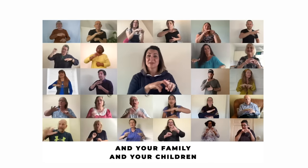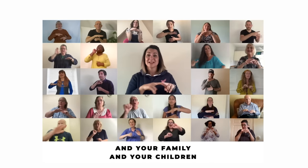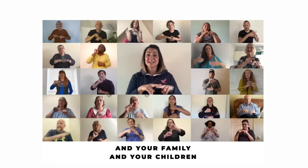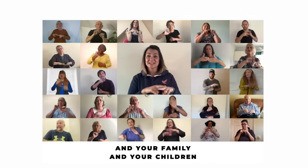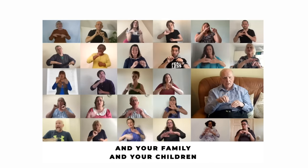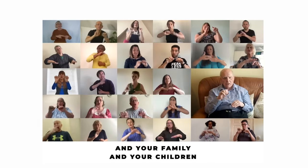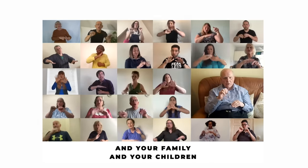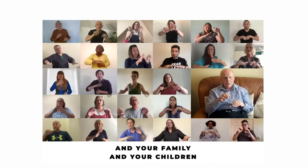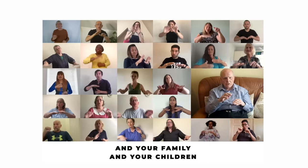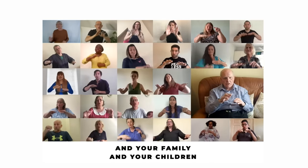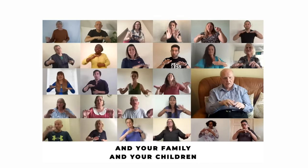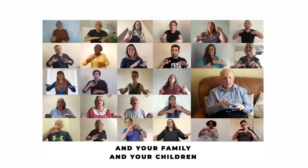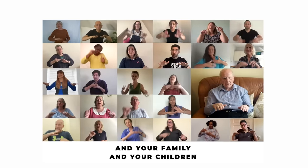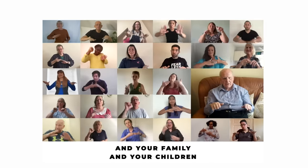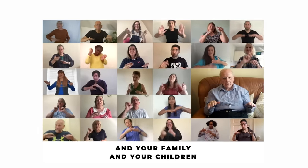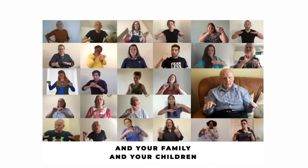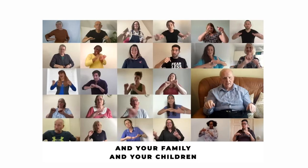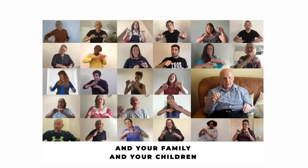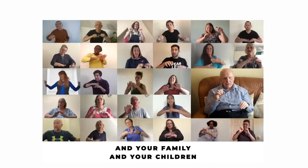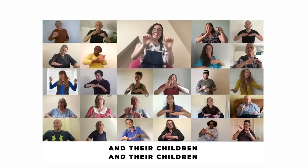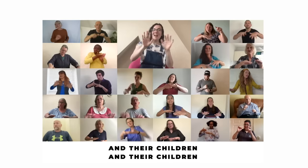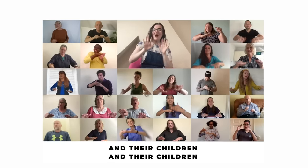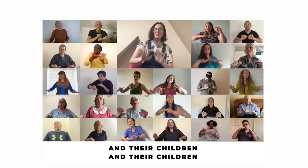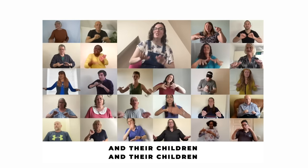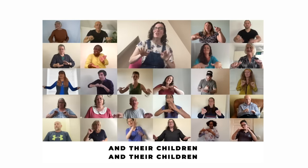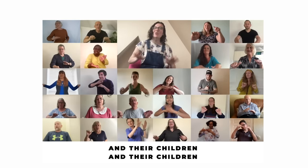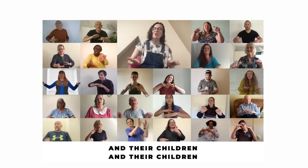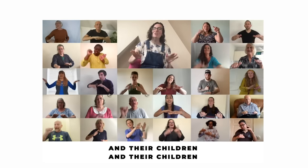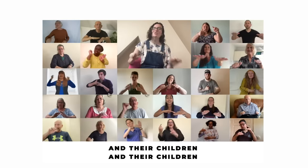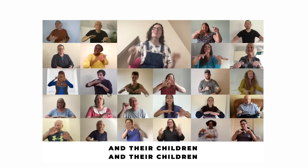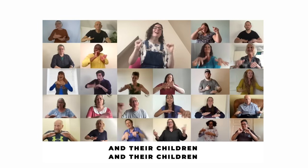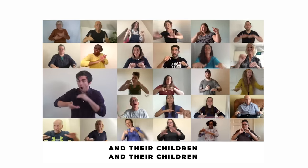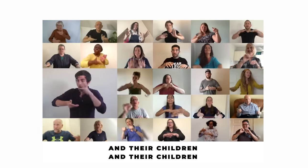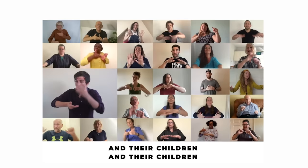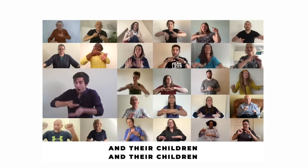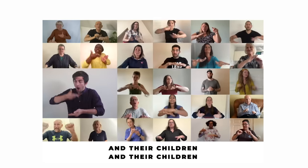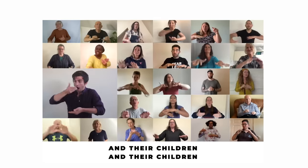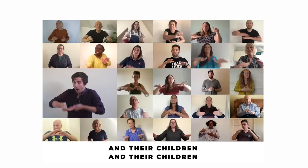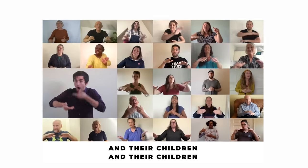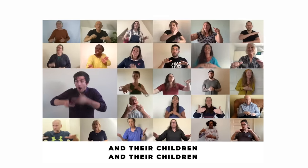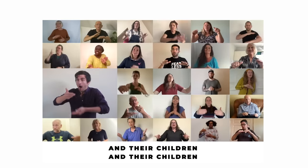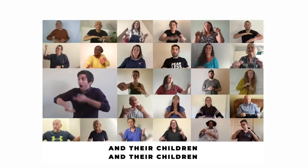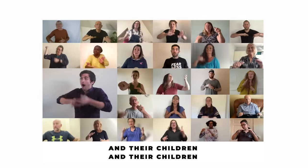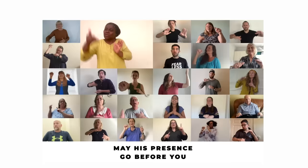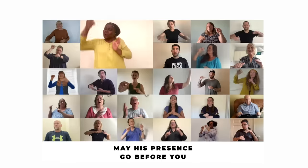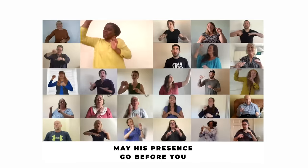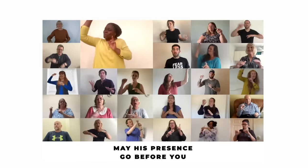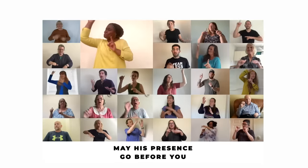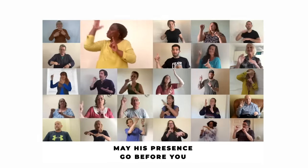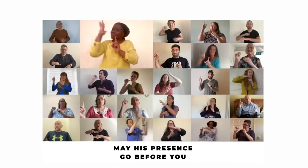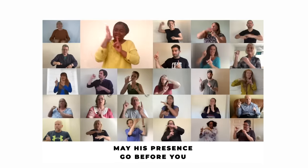And your family and your children And their children and their children